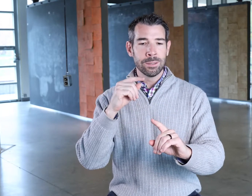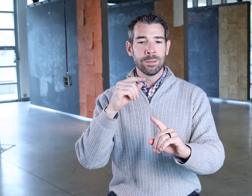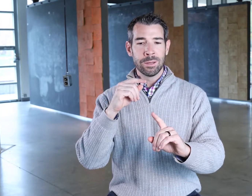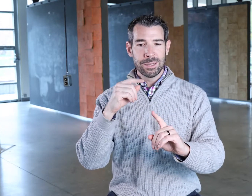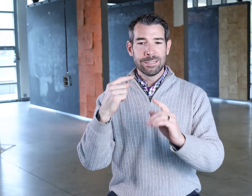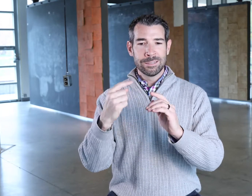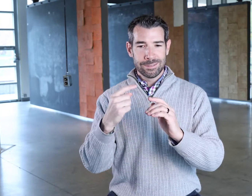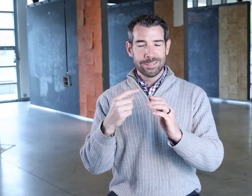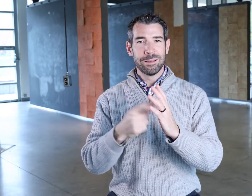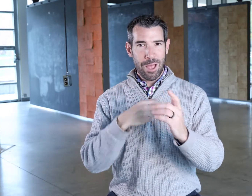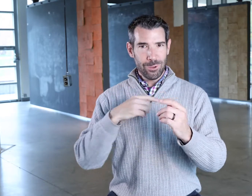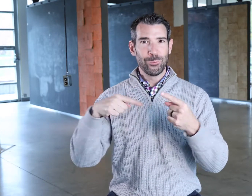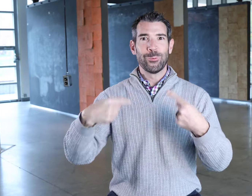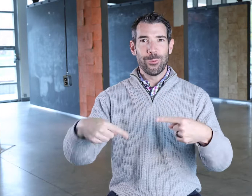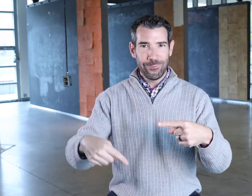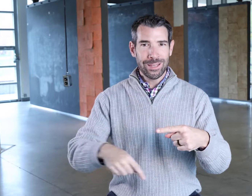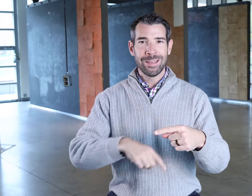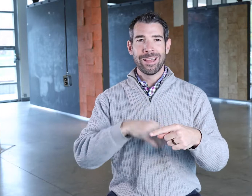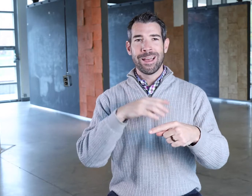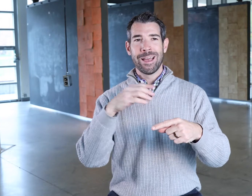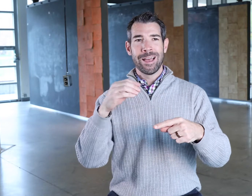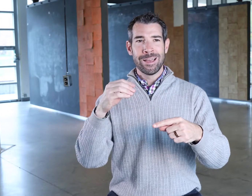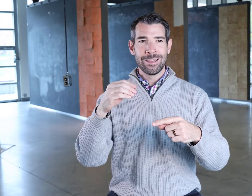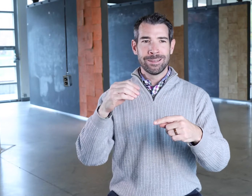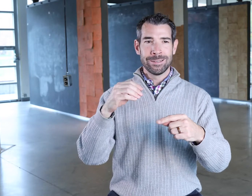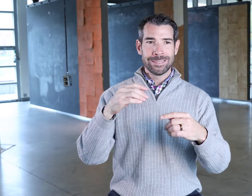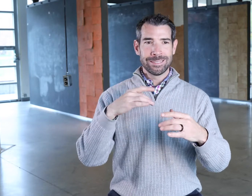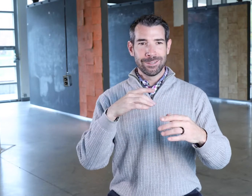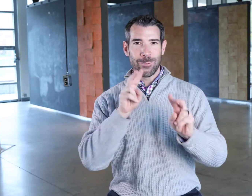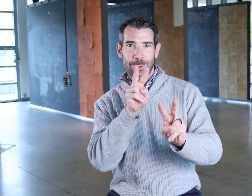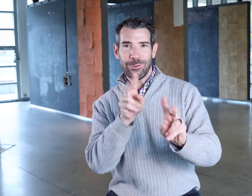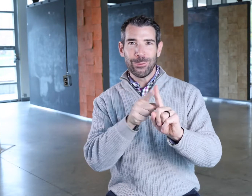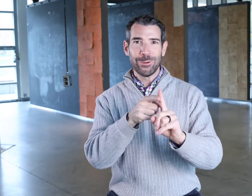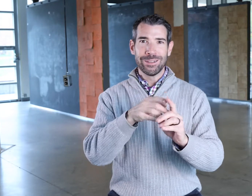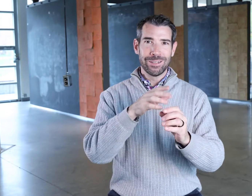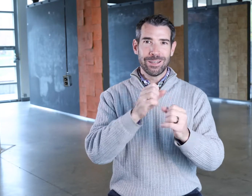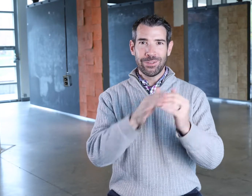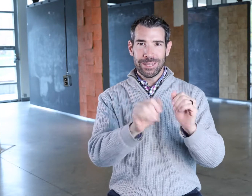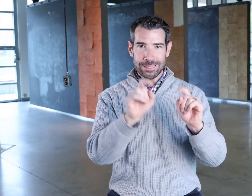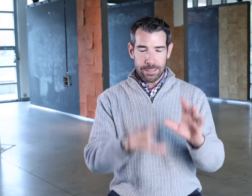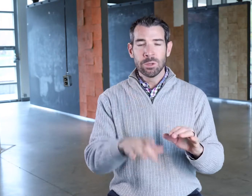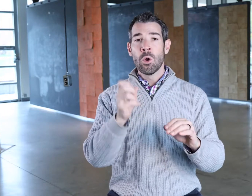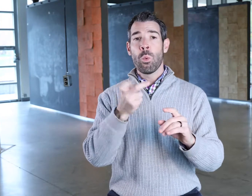sometimes I would get nervous, and I'd focus and look forward to finishing the test.